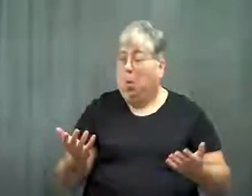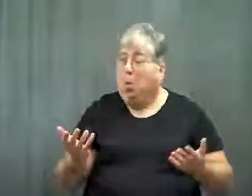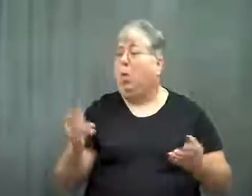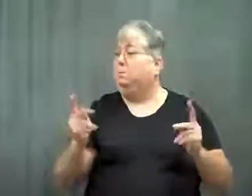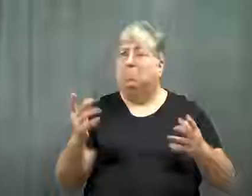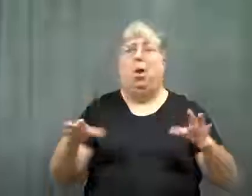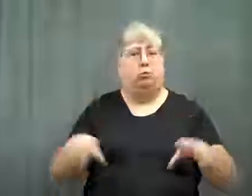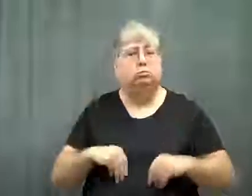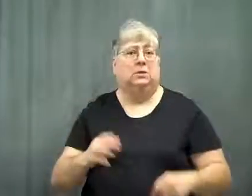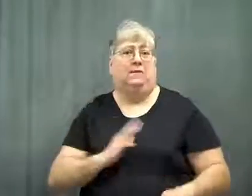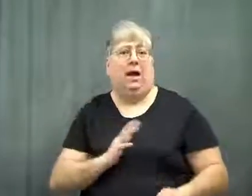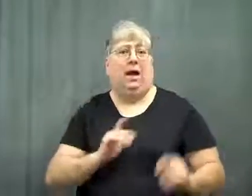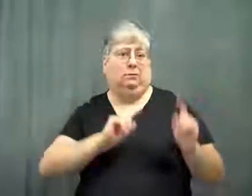People thought it was a good deal and they went.